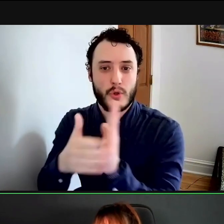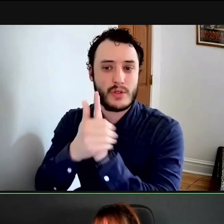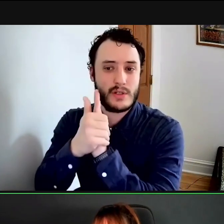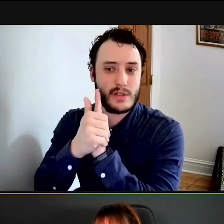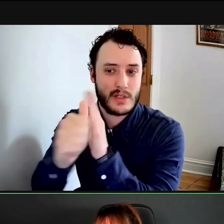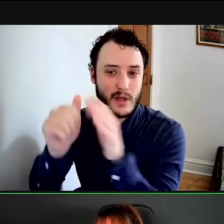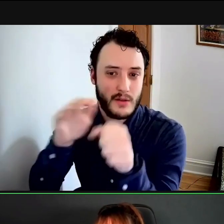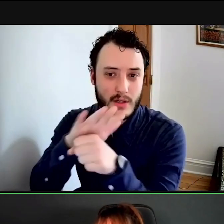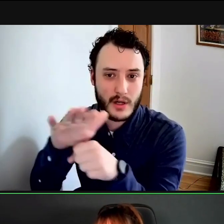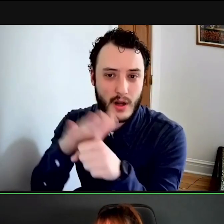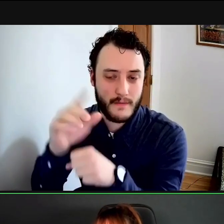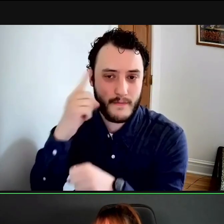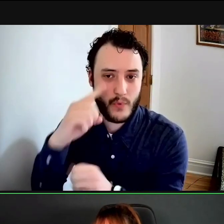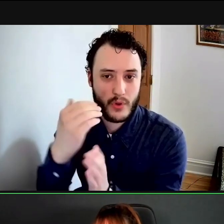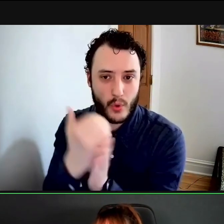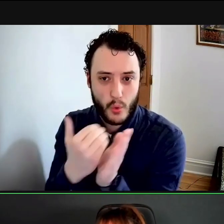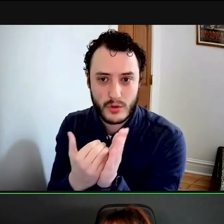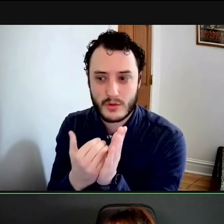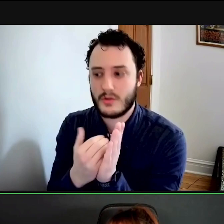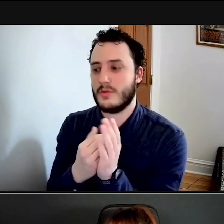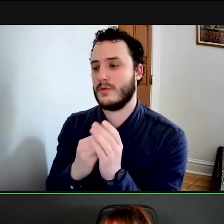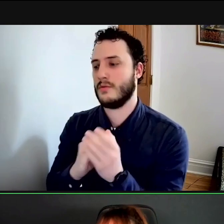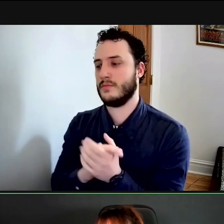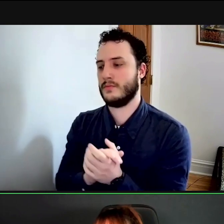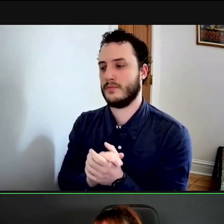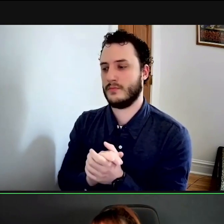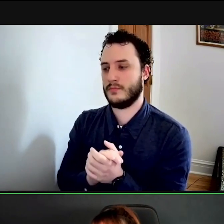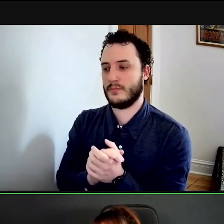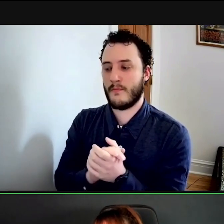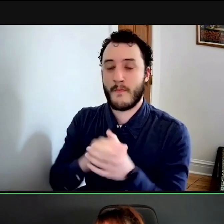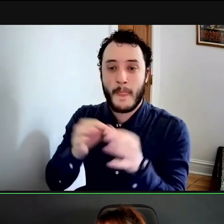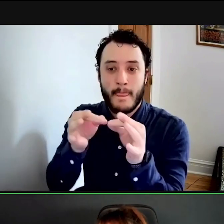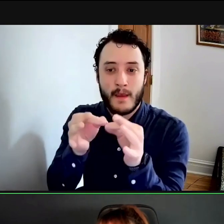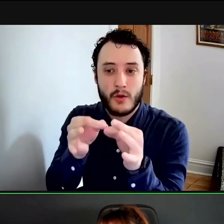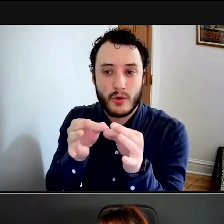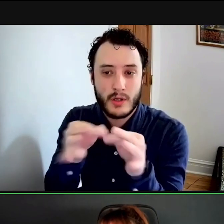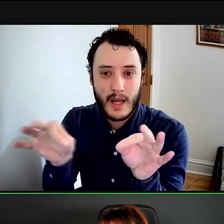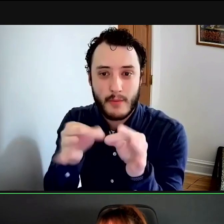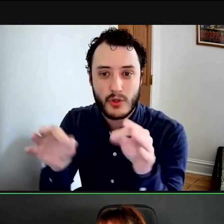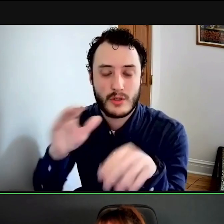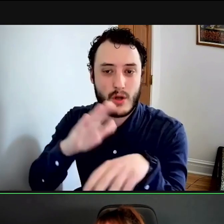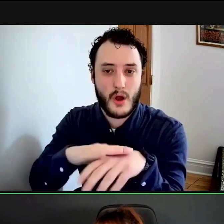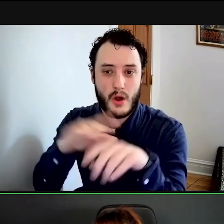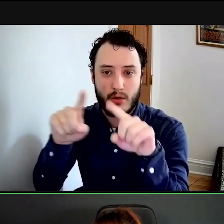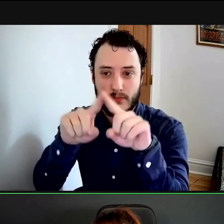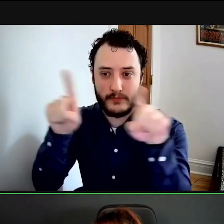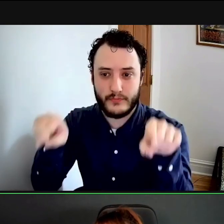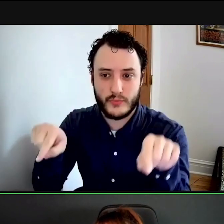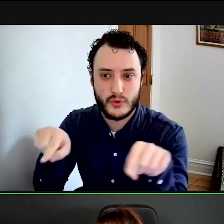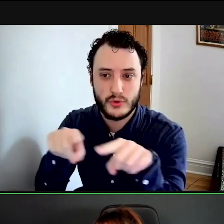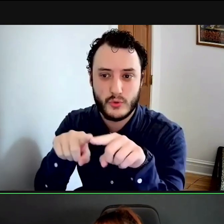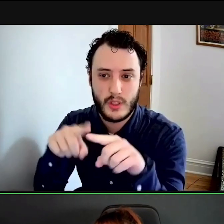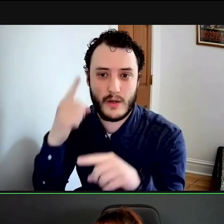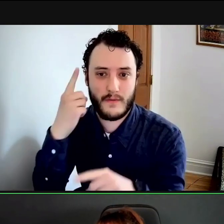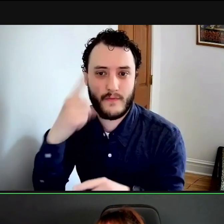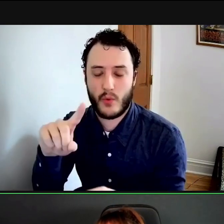that everyone is satisfied with the interpreter's competency with the course content.